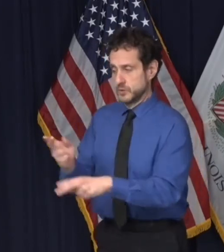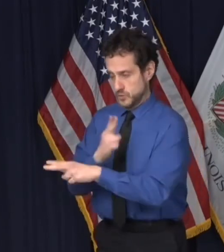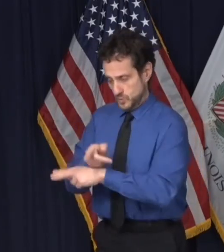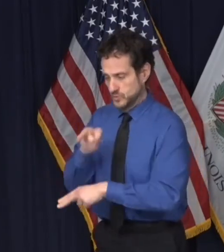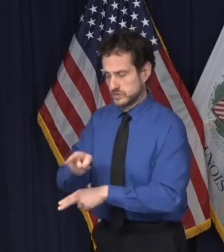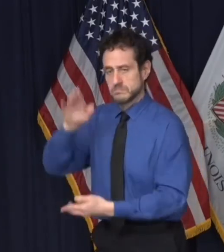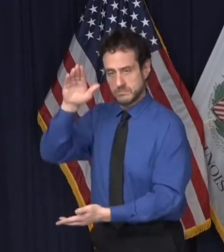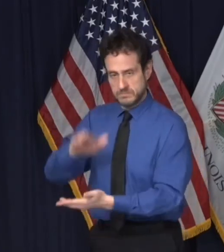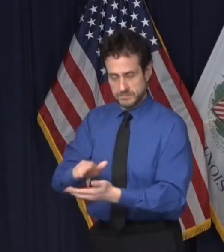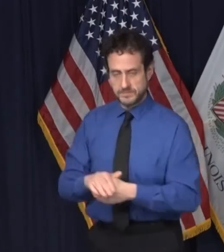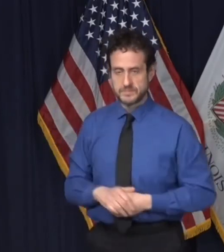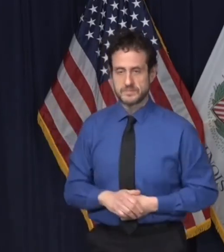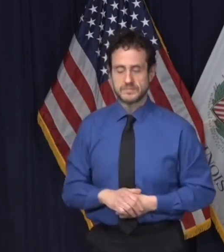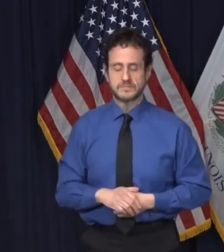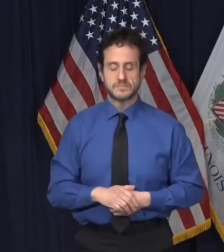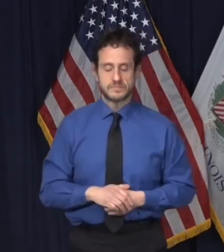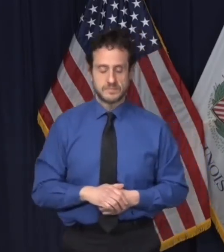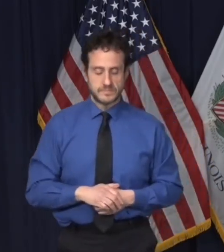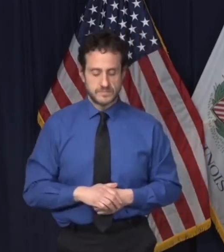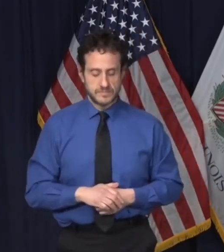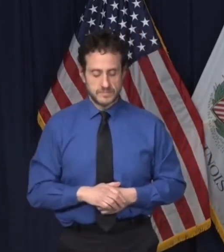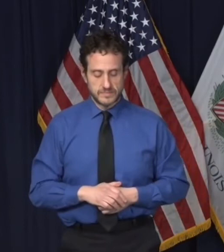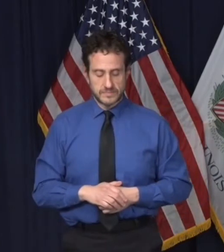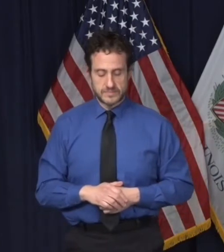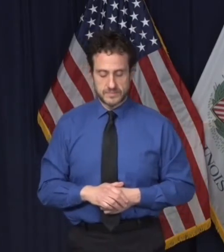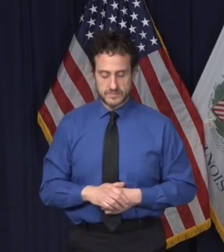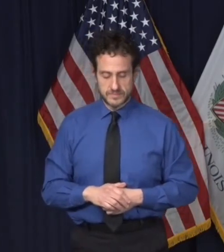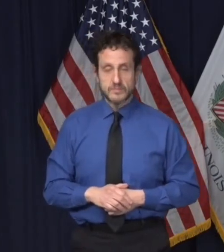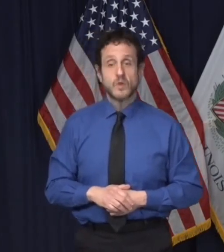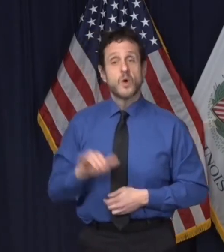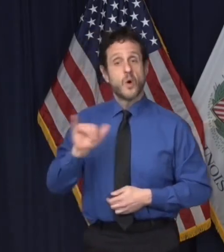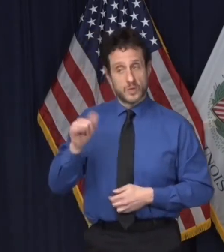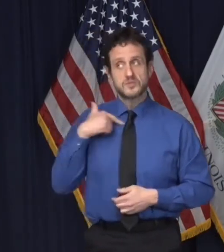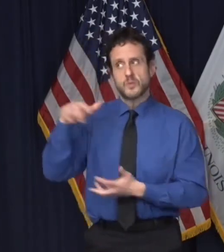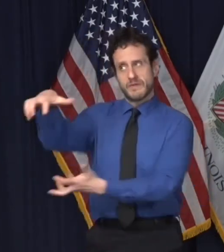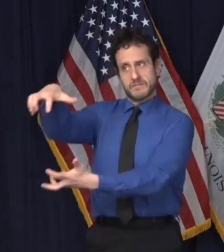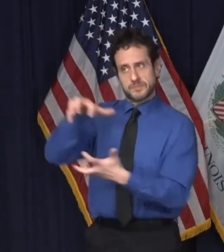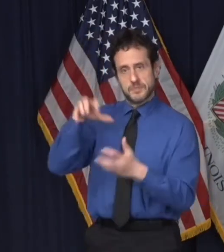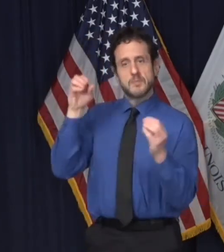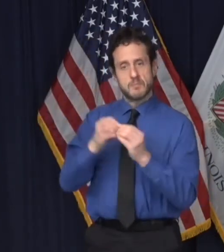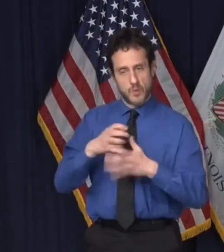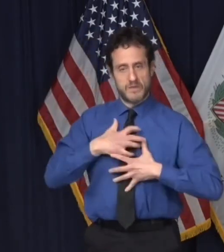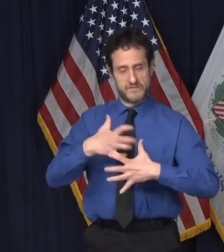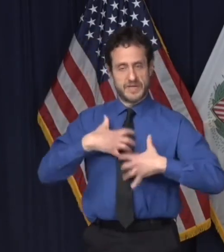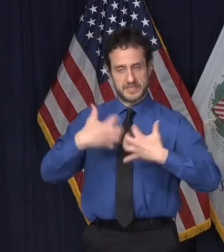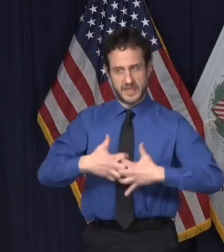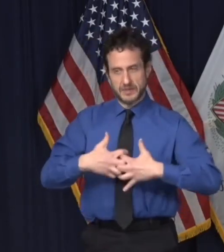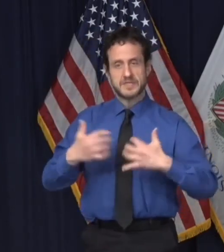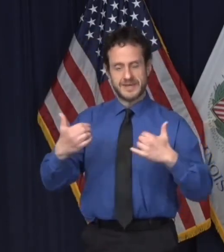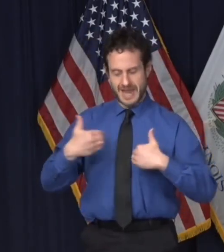ADDITIONALLY, OUR TOTAL VENTILATOR NUMBERS ARE STARTING TO REFLECT THE ADDITIONAL VENTILATORS THAT WE HAVE